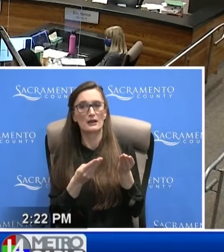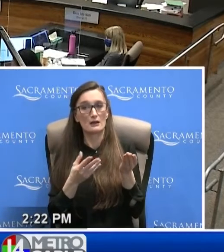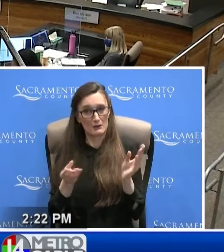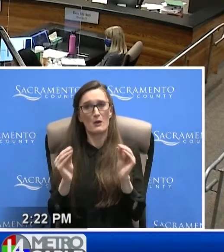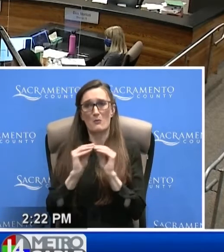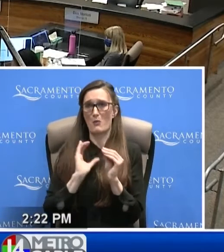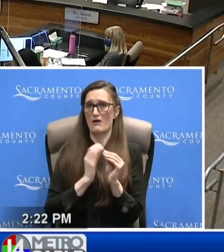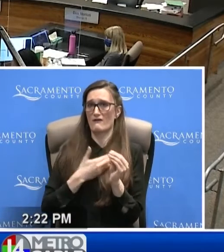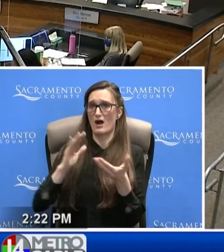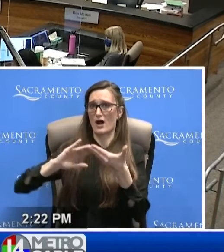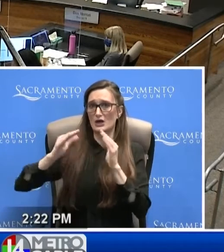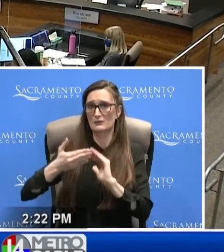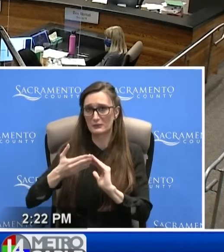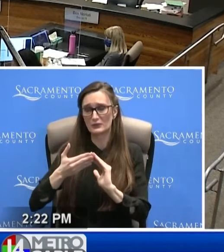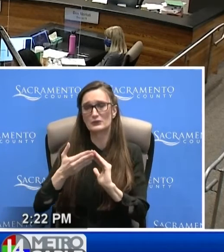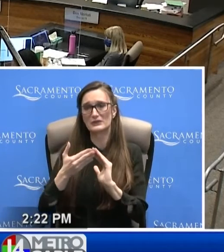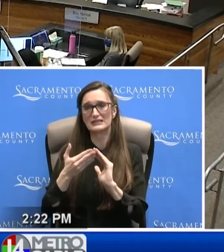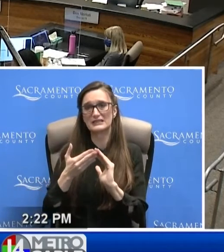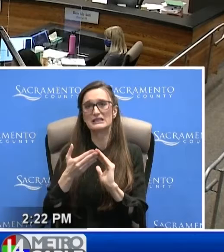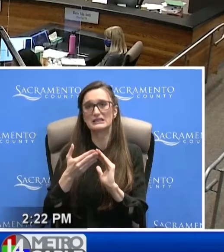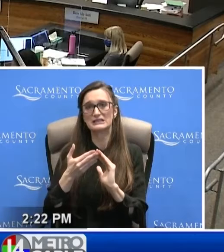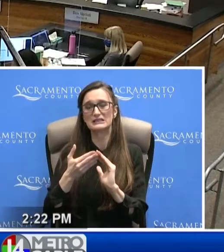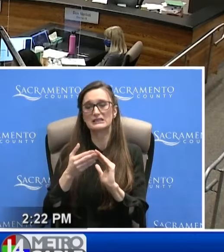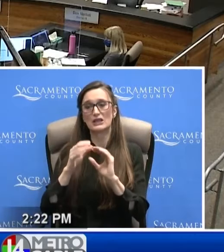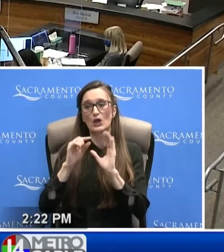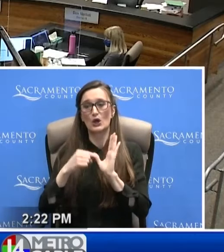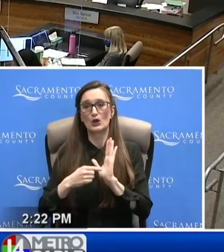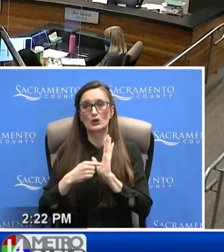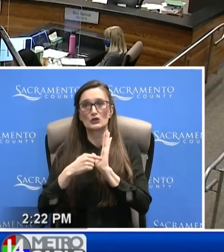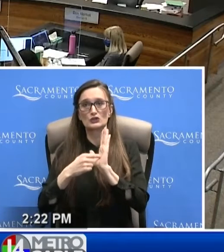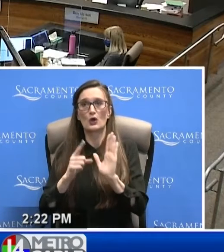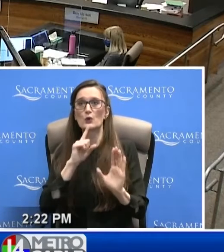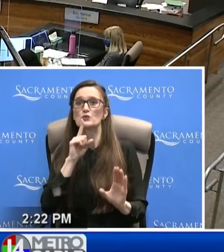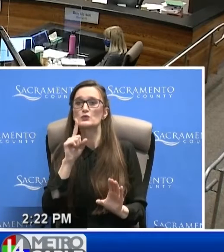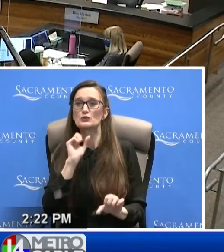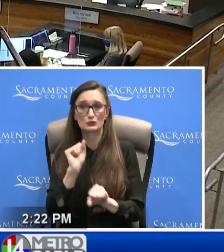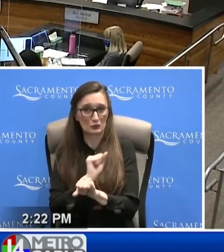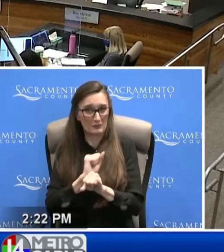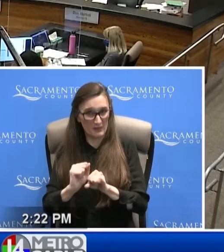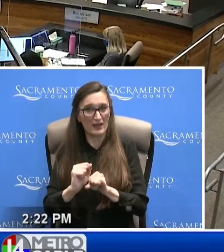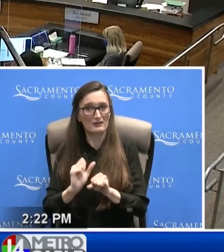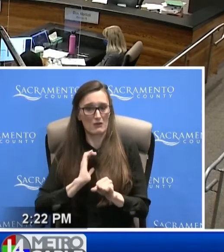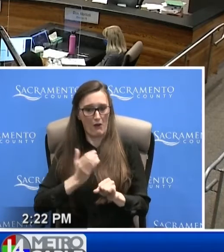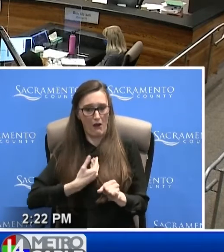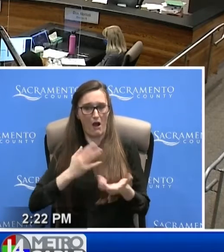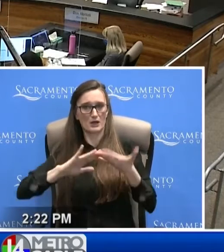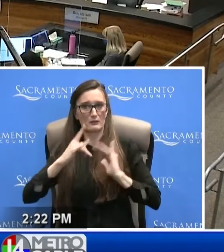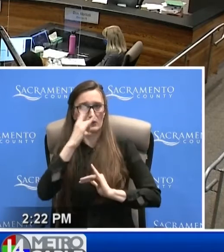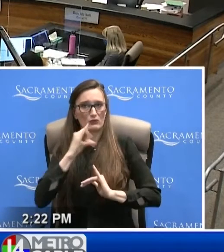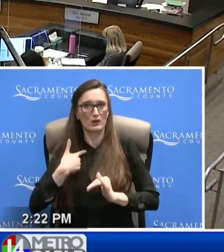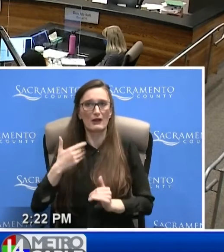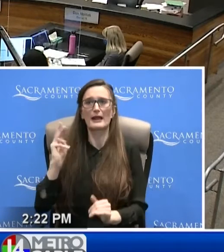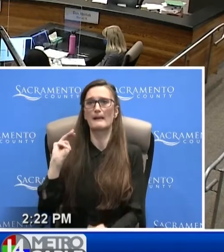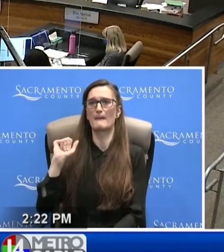and is more reflective is map 101. It has a better portrayal of what our communities need.